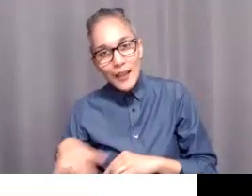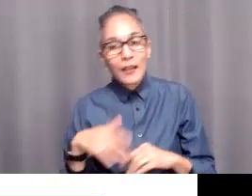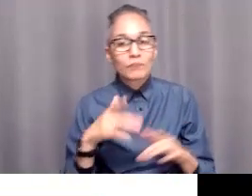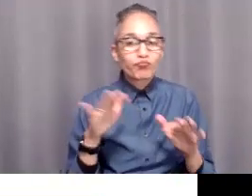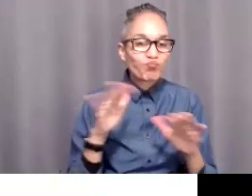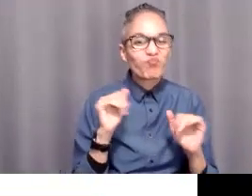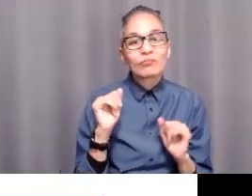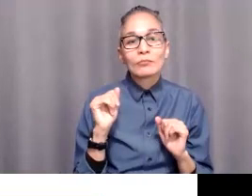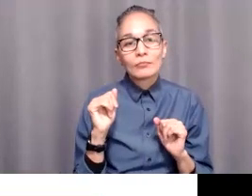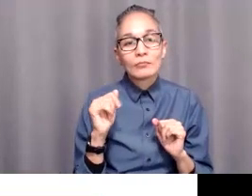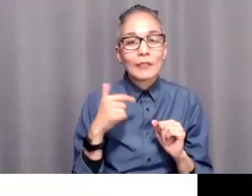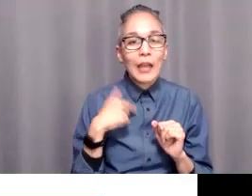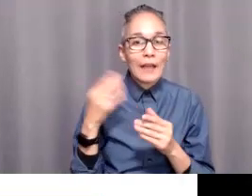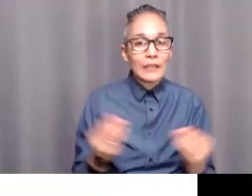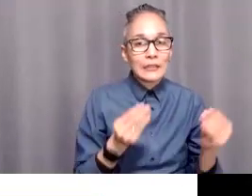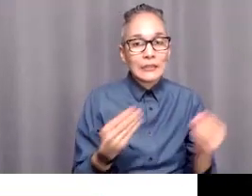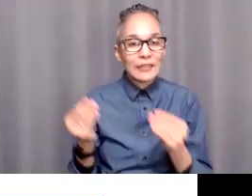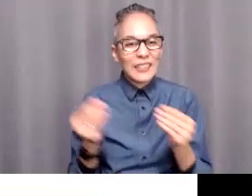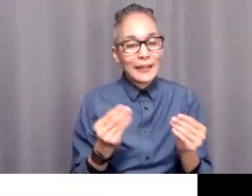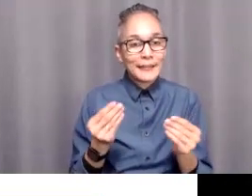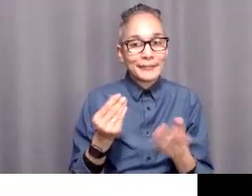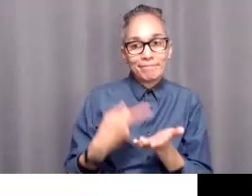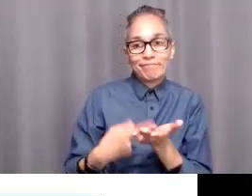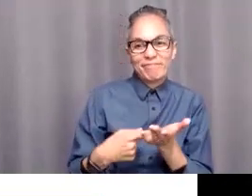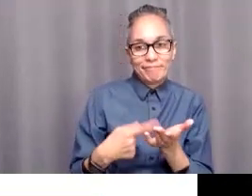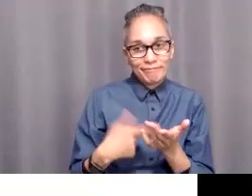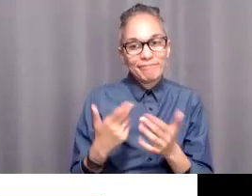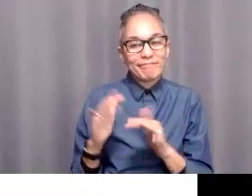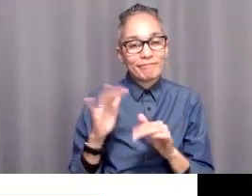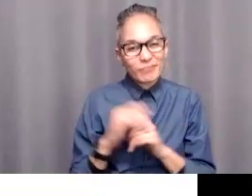You know, facilitating a discussion. Okay. Yes. This meets this method.